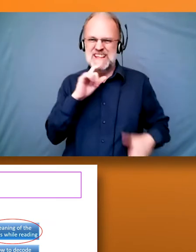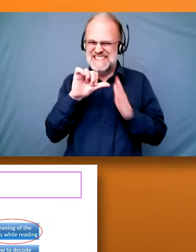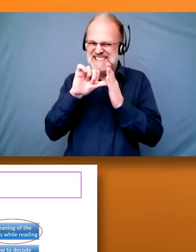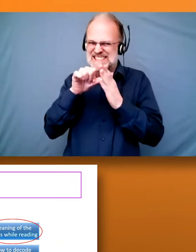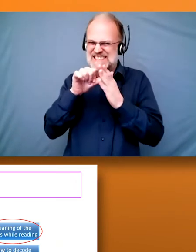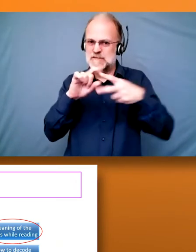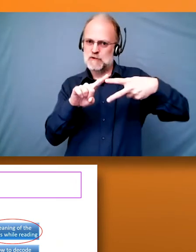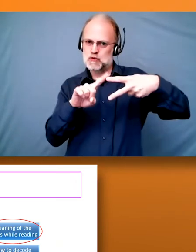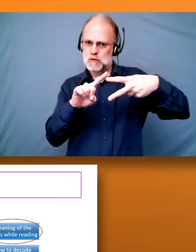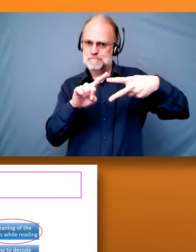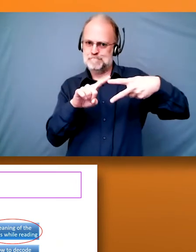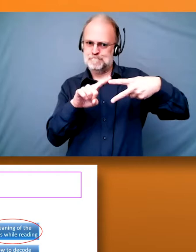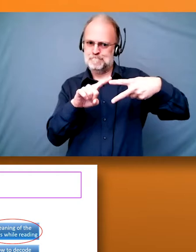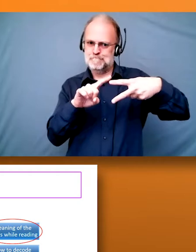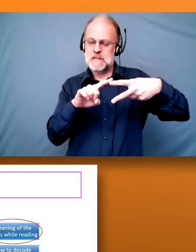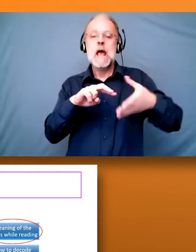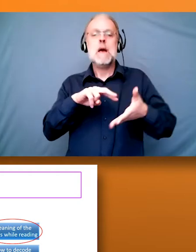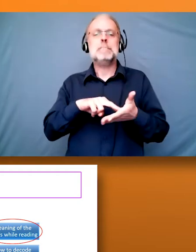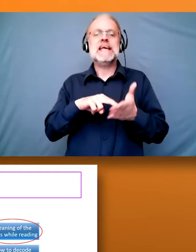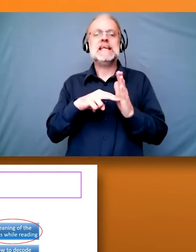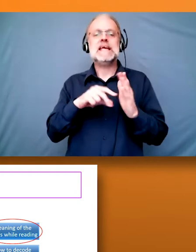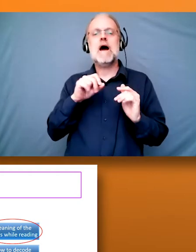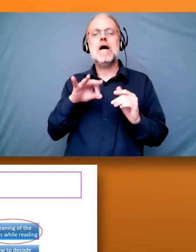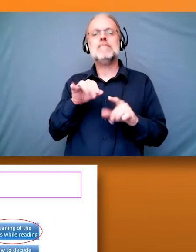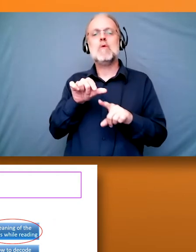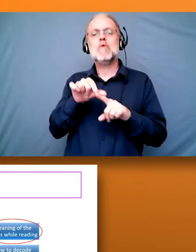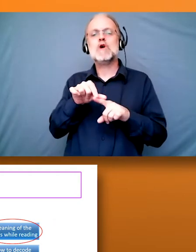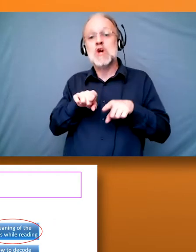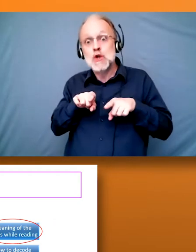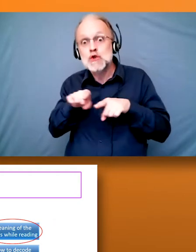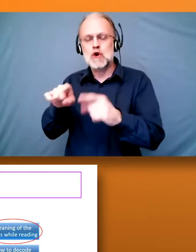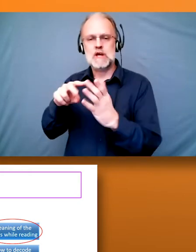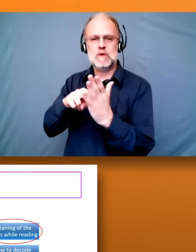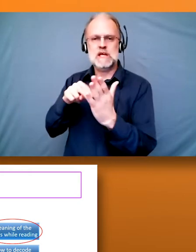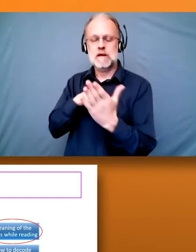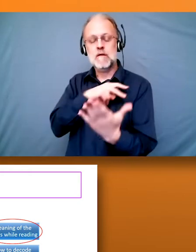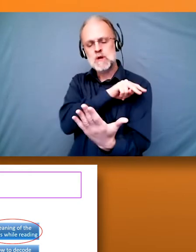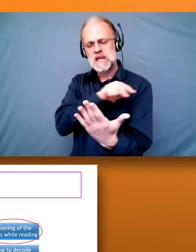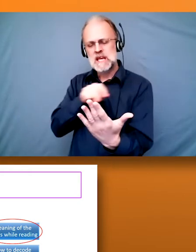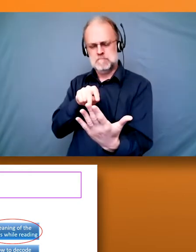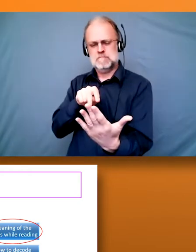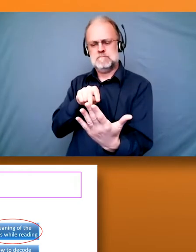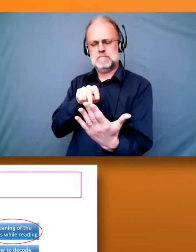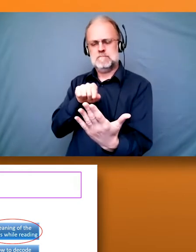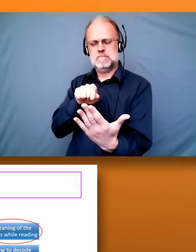and we're going to really talk about that first definition of meaning of the words while you're reading. So while the student's reading,